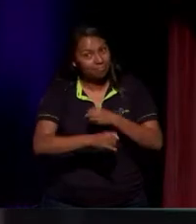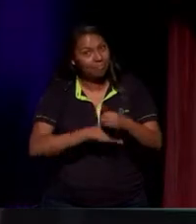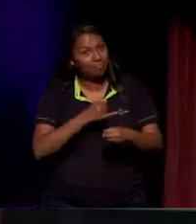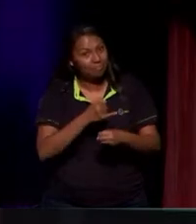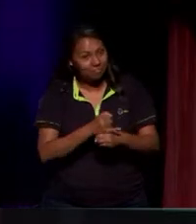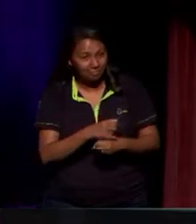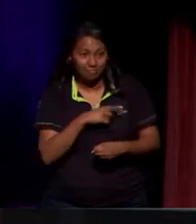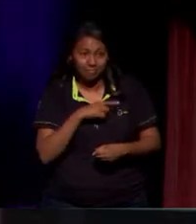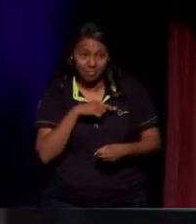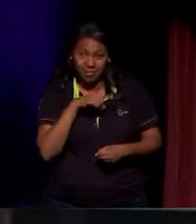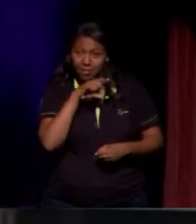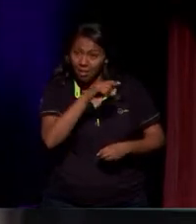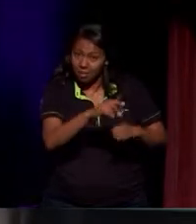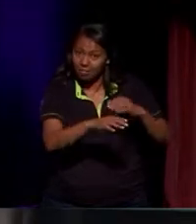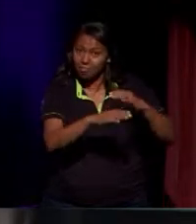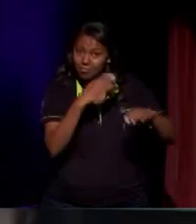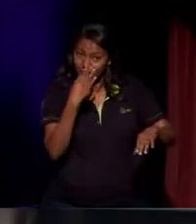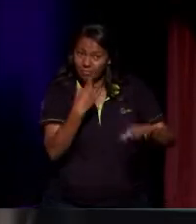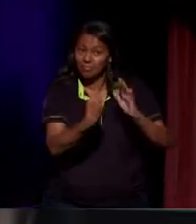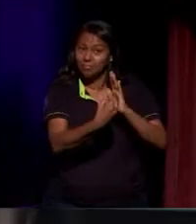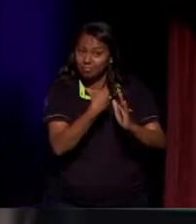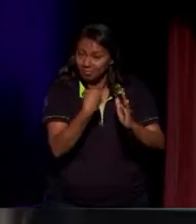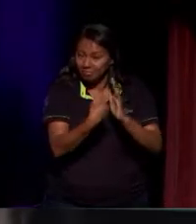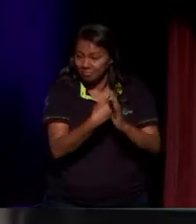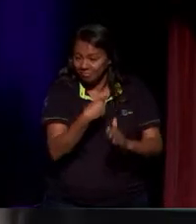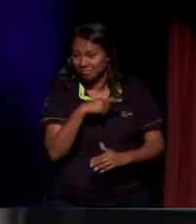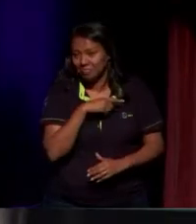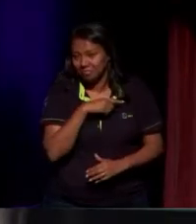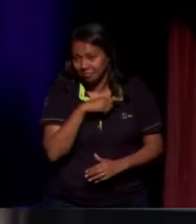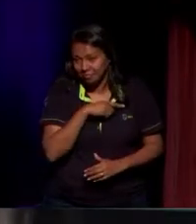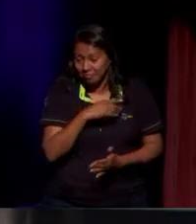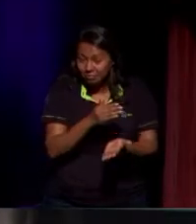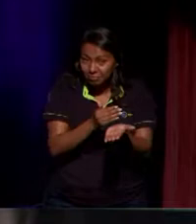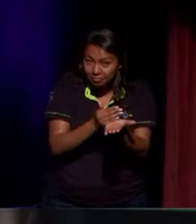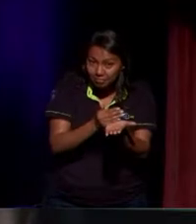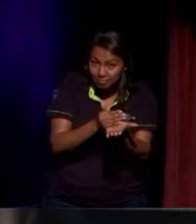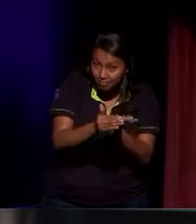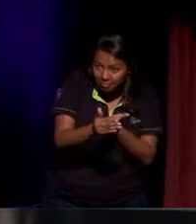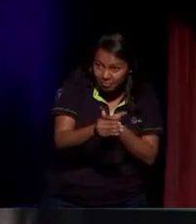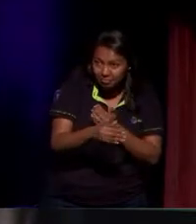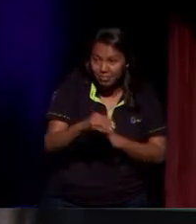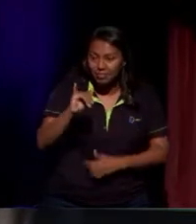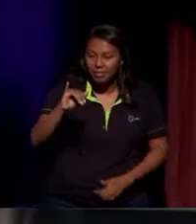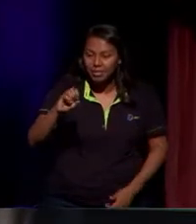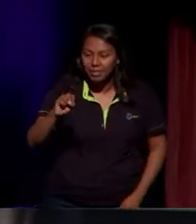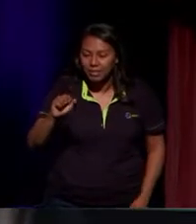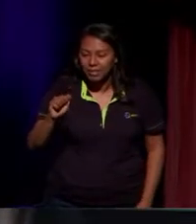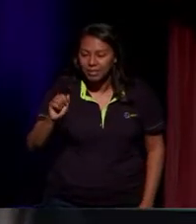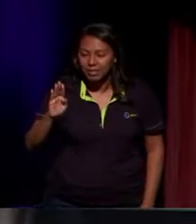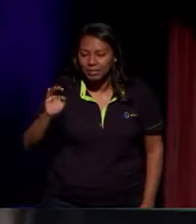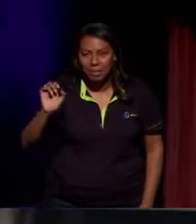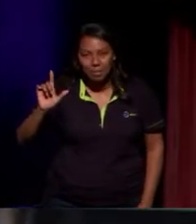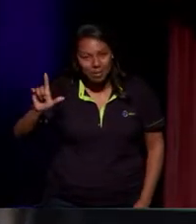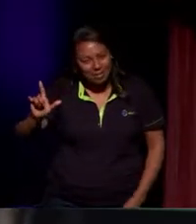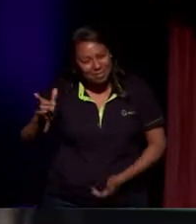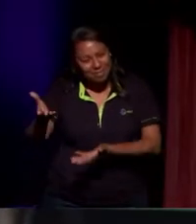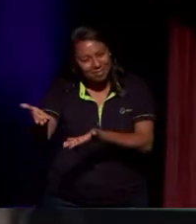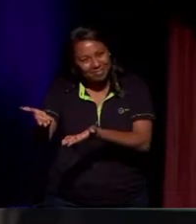the questions of who is not in person here, so let's start with Isabel. Isabel, welcome. Feel free.